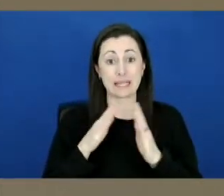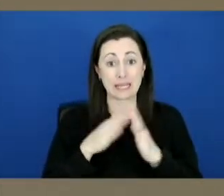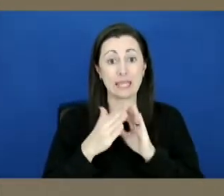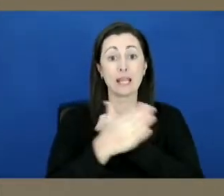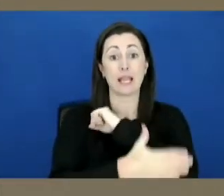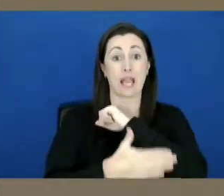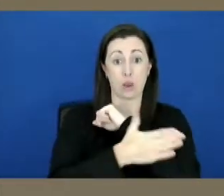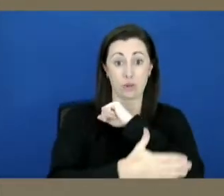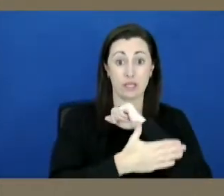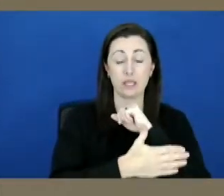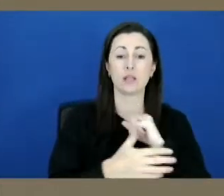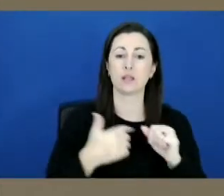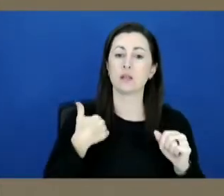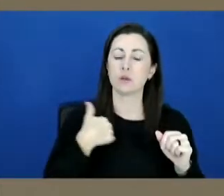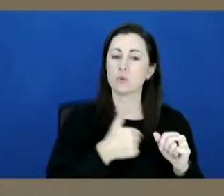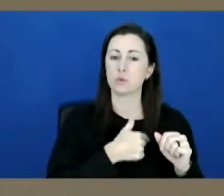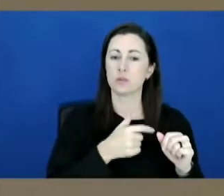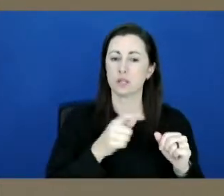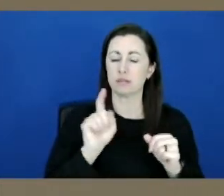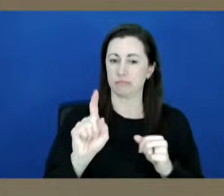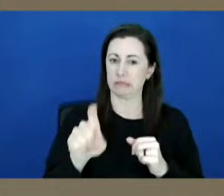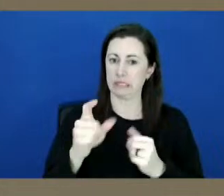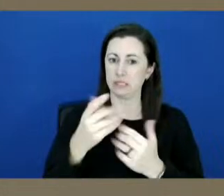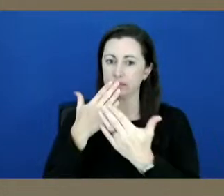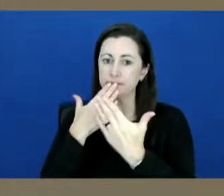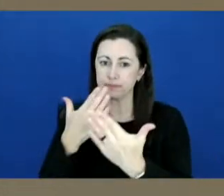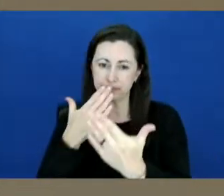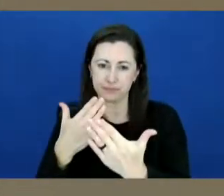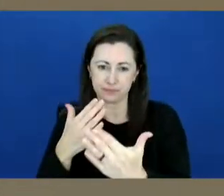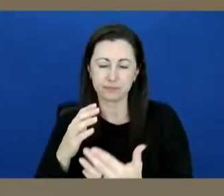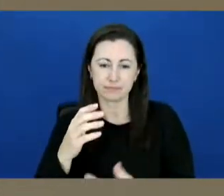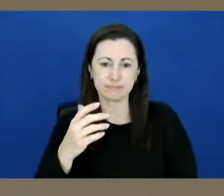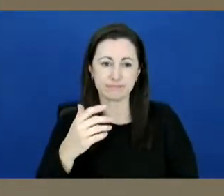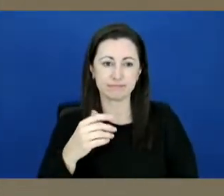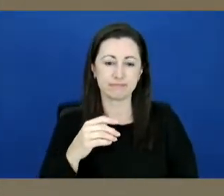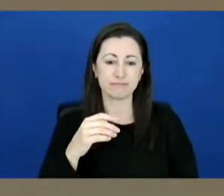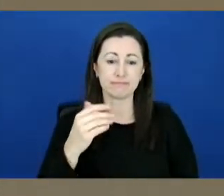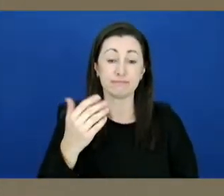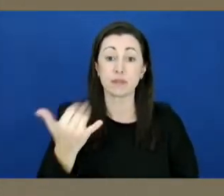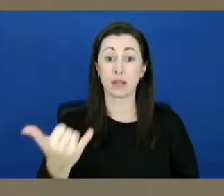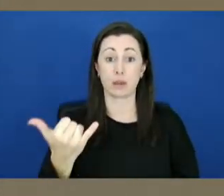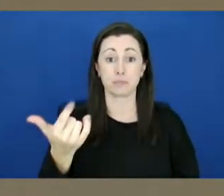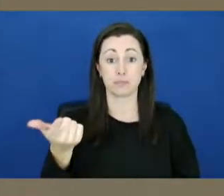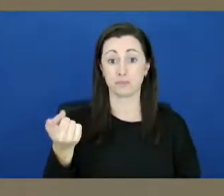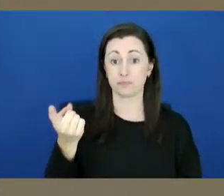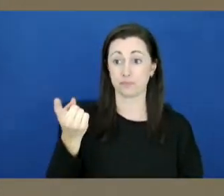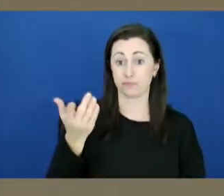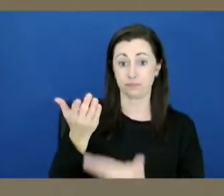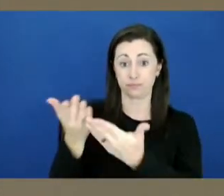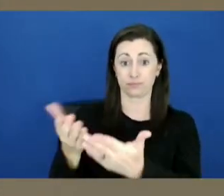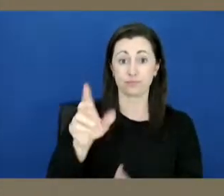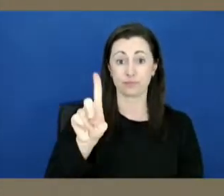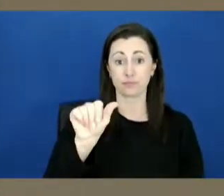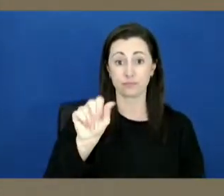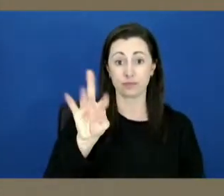FOR THE CITY FOR THE COUNTY, AND WE WOULD BE REMISS IF WE DID NOT